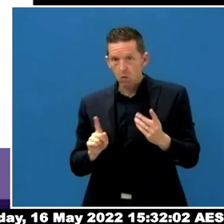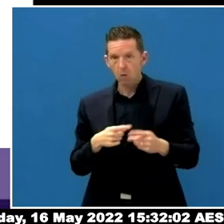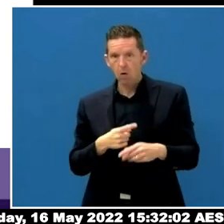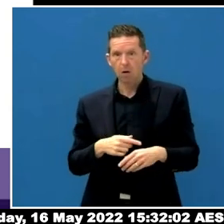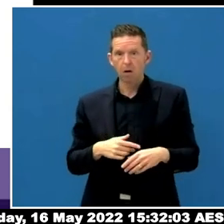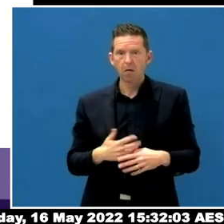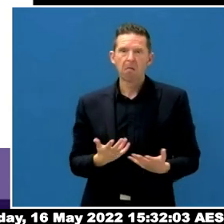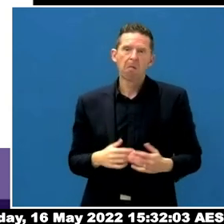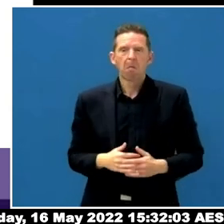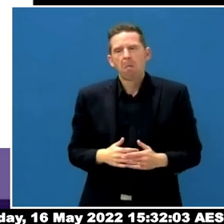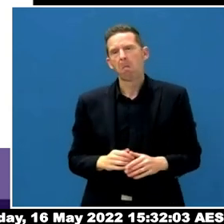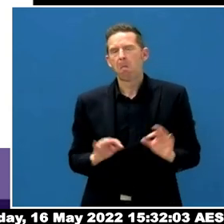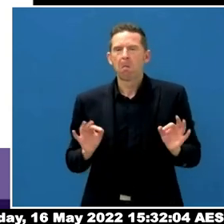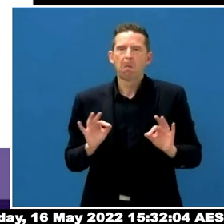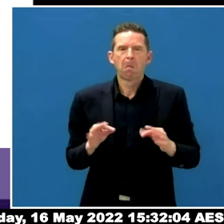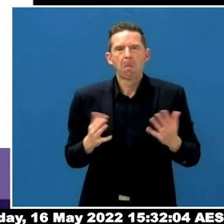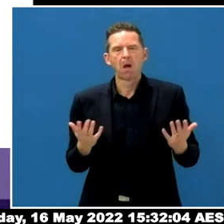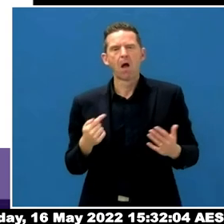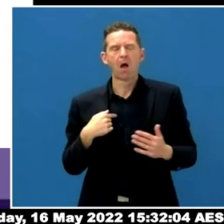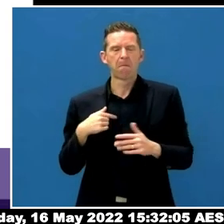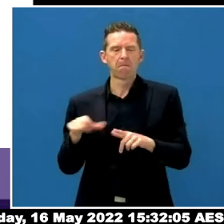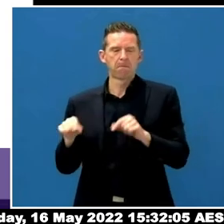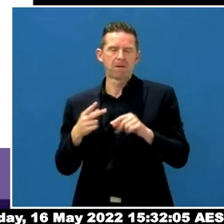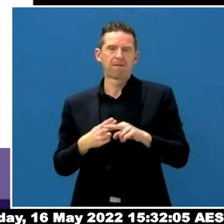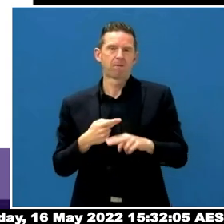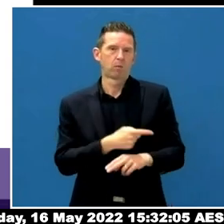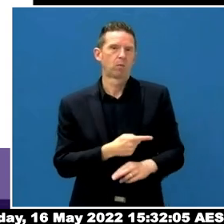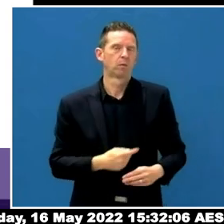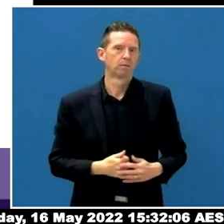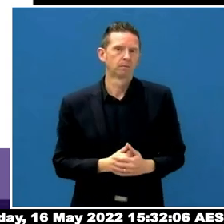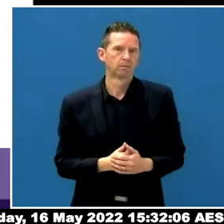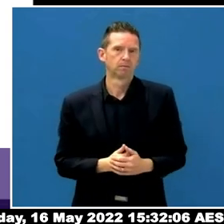And how did Afford make that offer of activities?